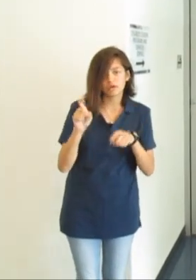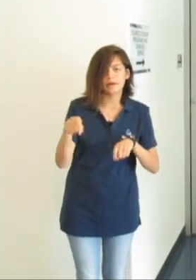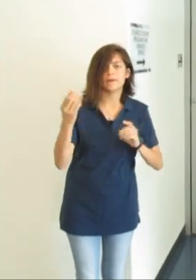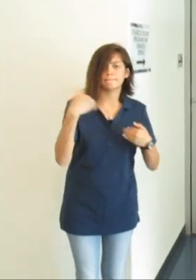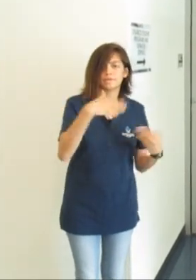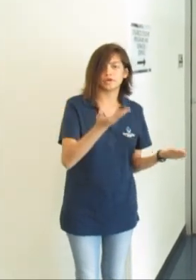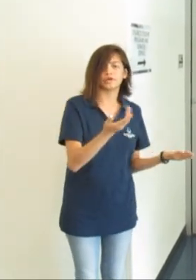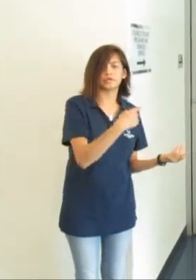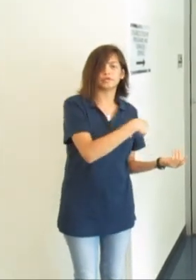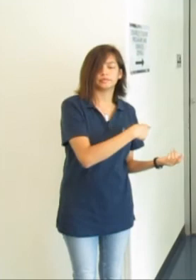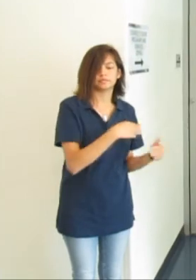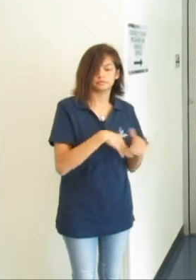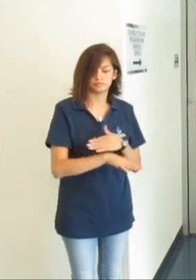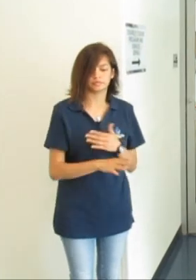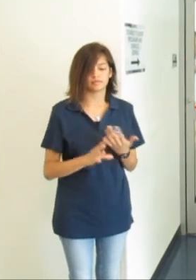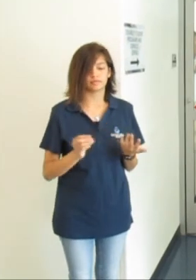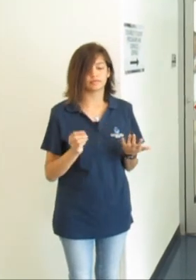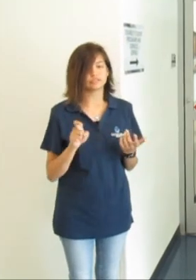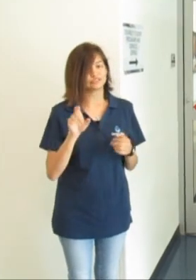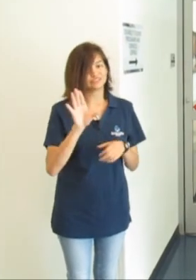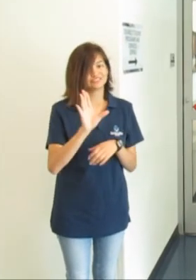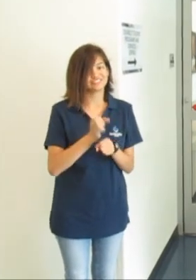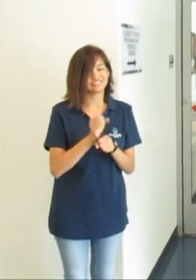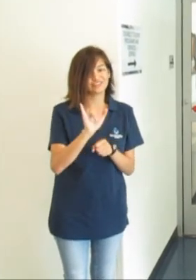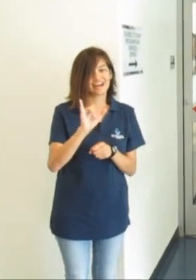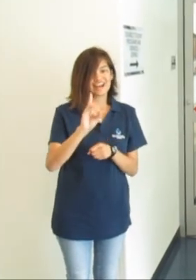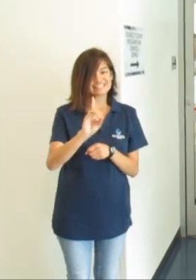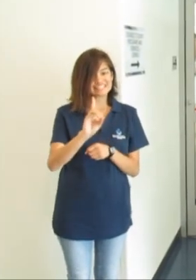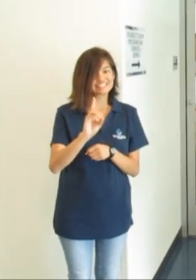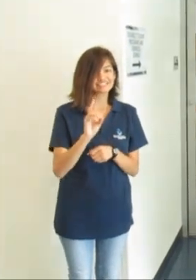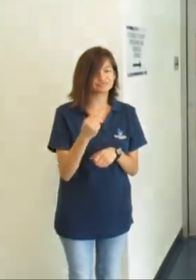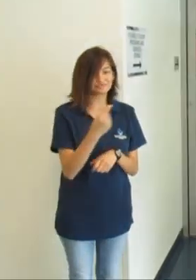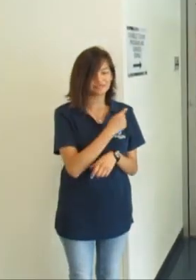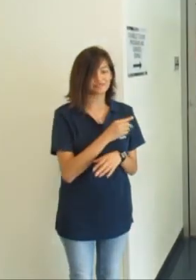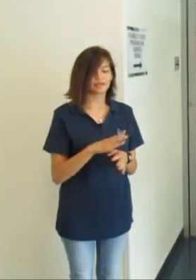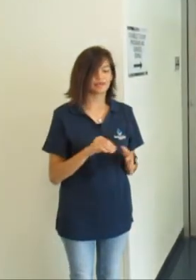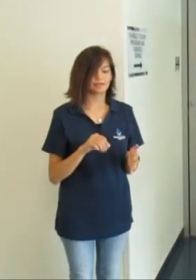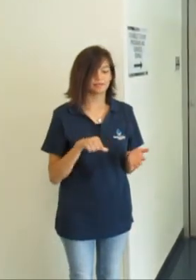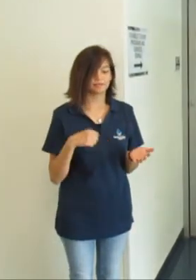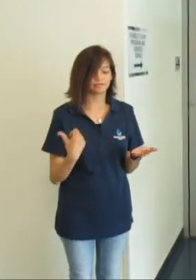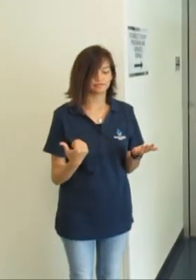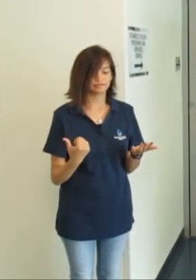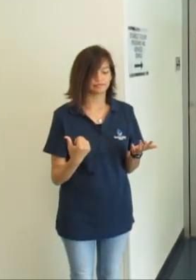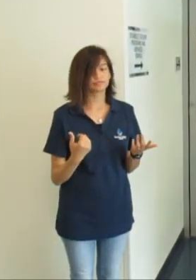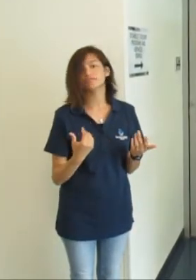You can come here to use the computers. But we require you to have your (current semester) ID. What else?